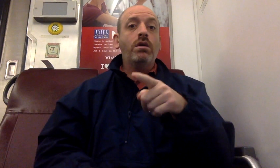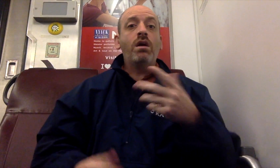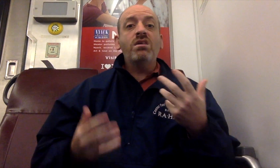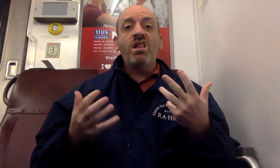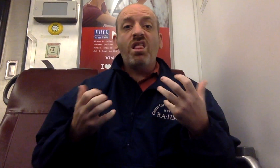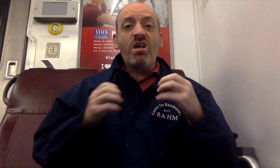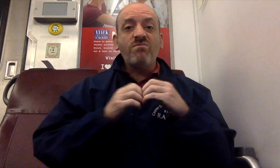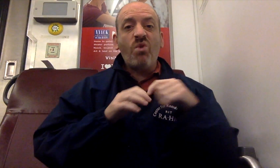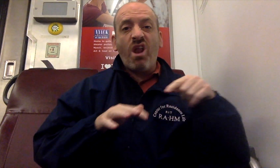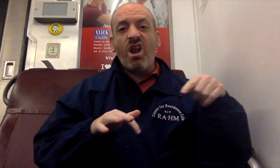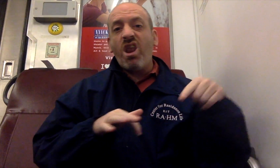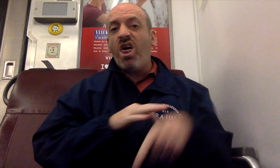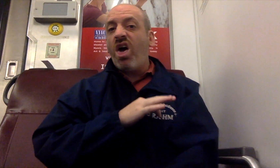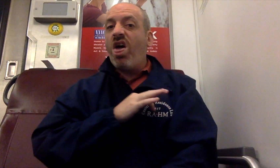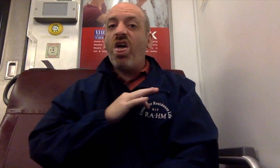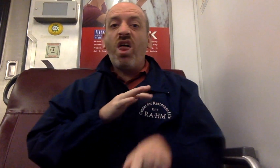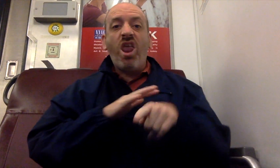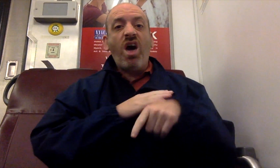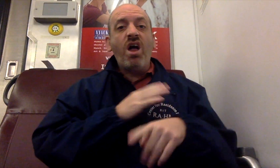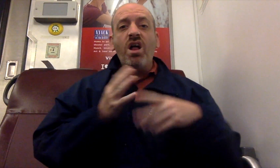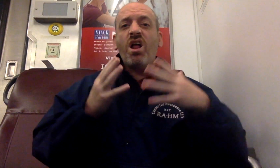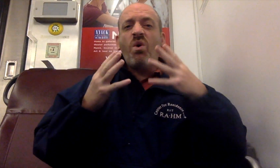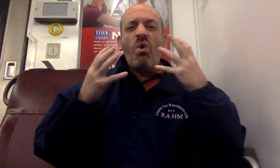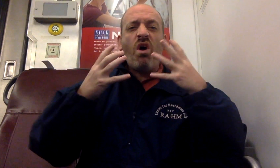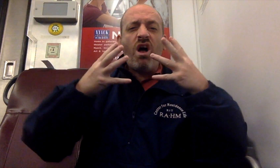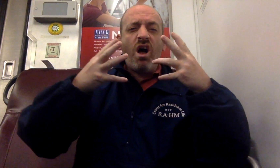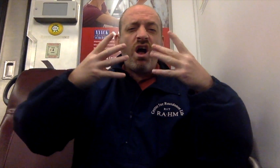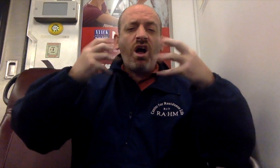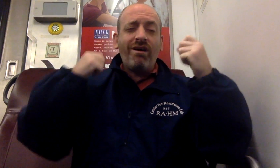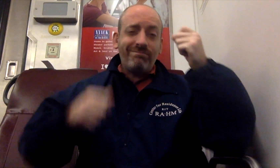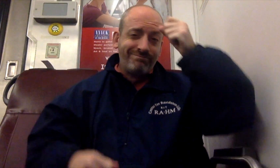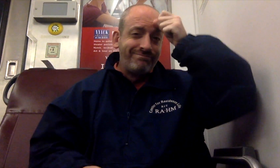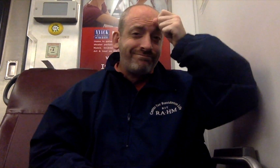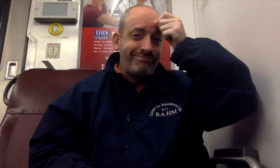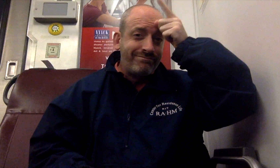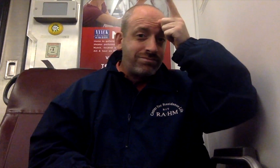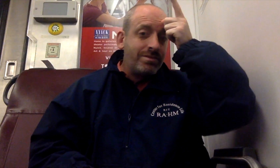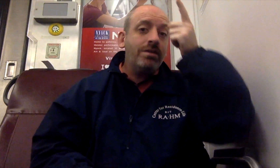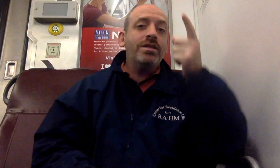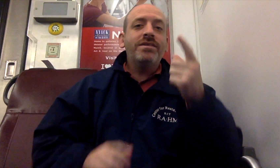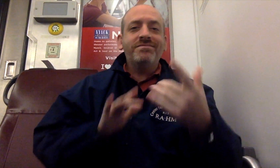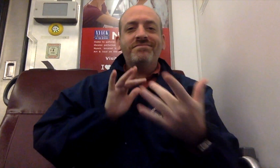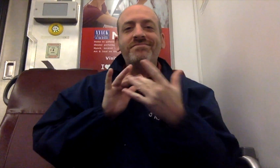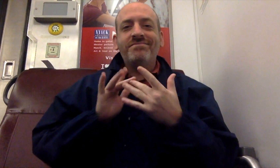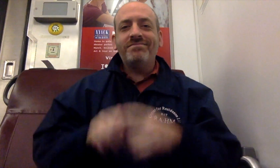If you are interested in having comprehensive workshop, please feel free to contact me.